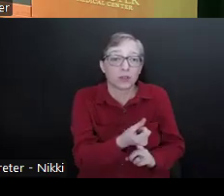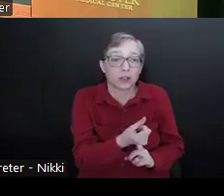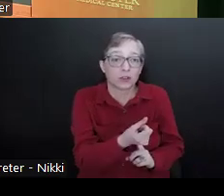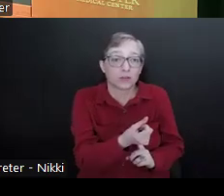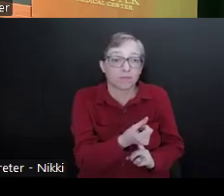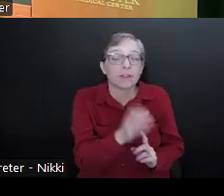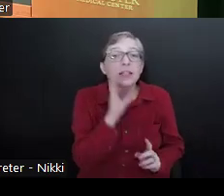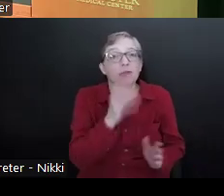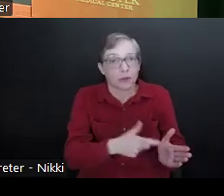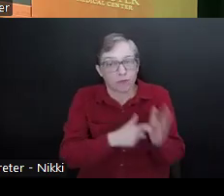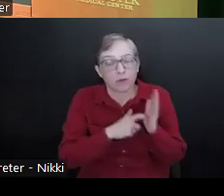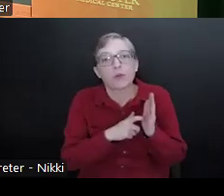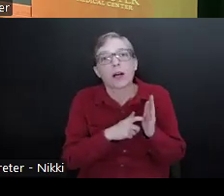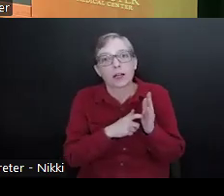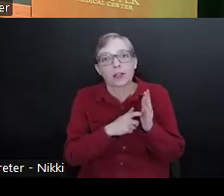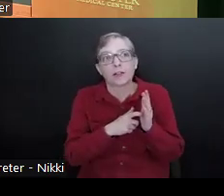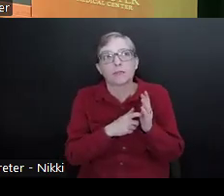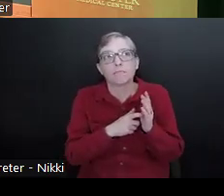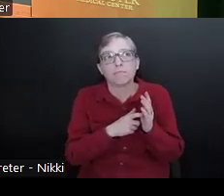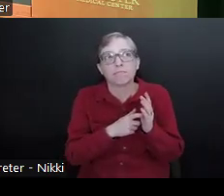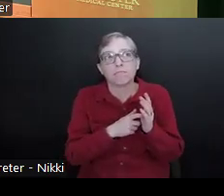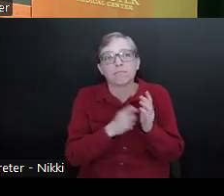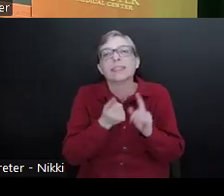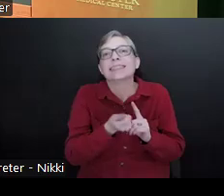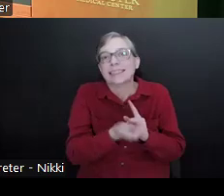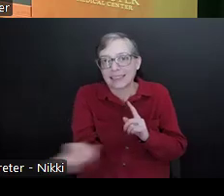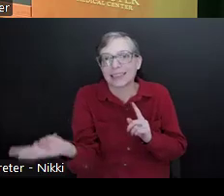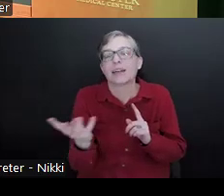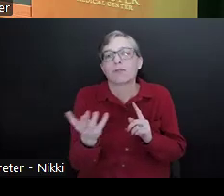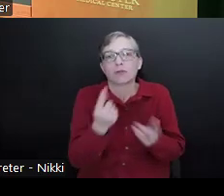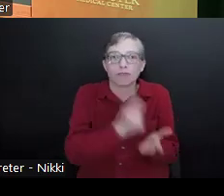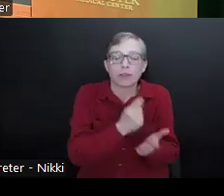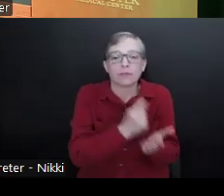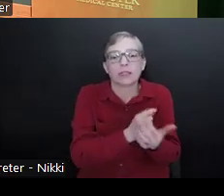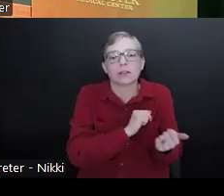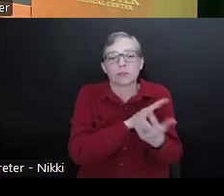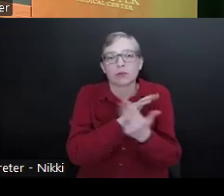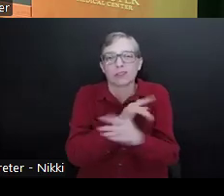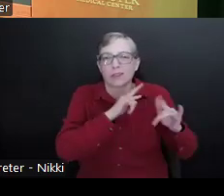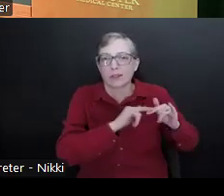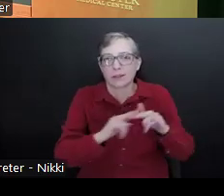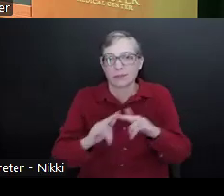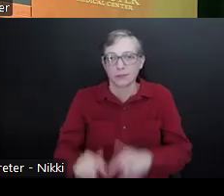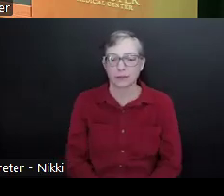um multiple multiple treatment modalities and then finally even when folks don't have psychiatric